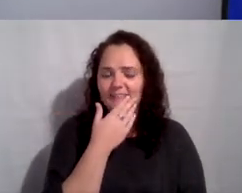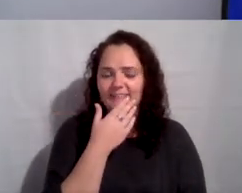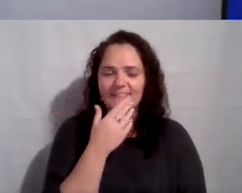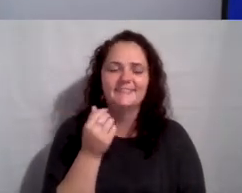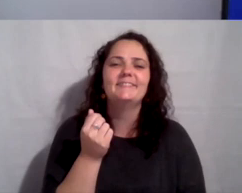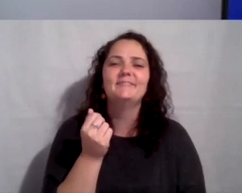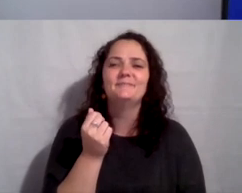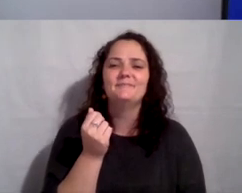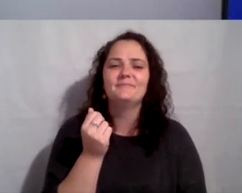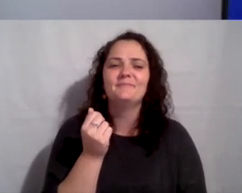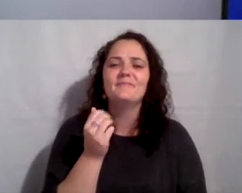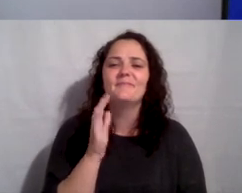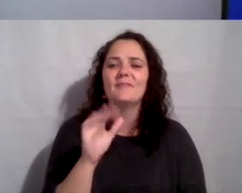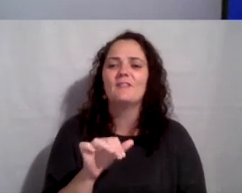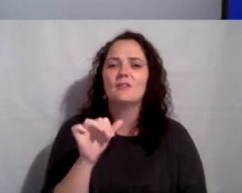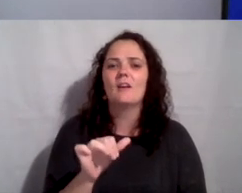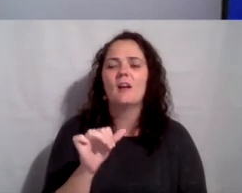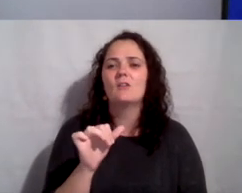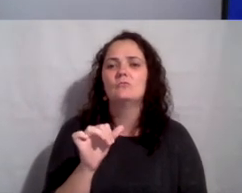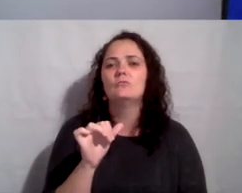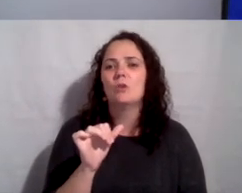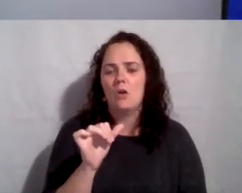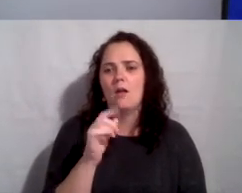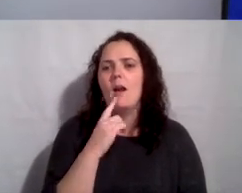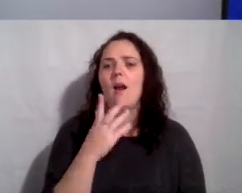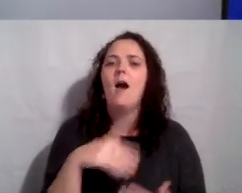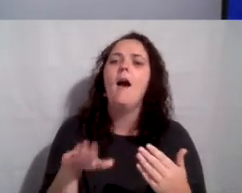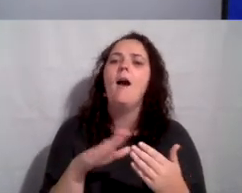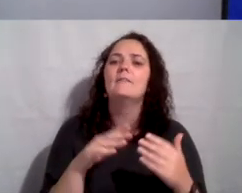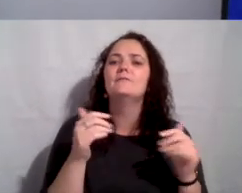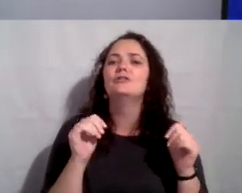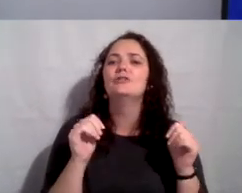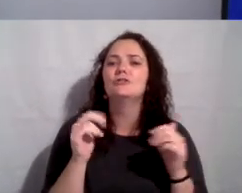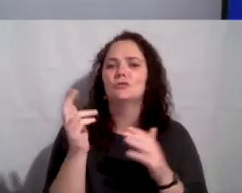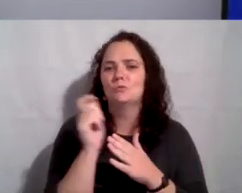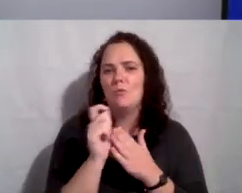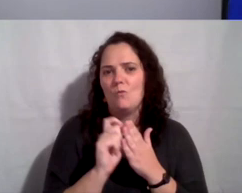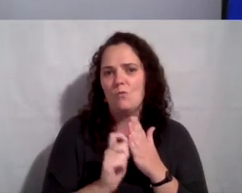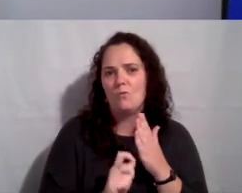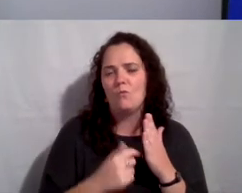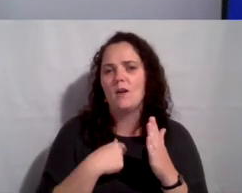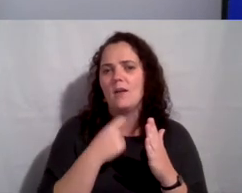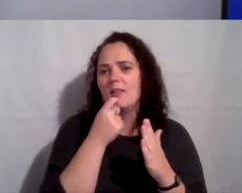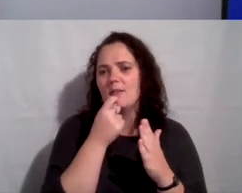Alright so let's move on then into our final drawing and let's give ourselves a little bit of time, we're going to push a little bit